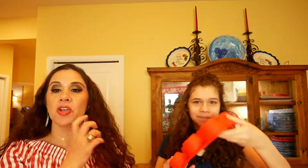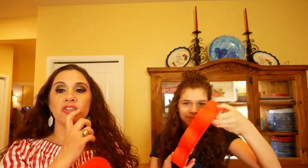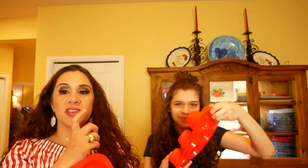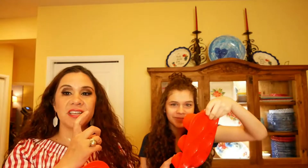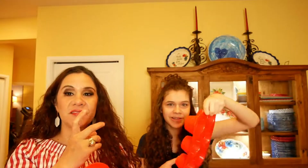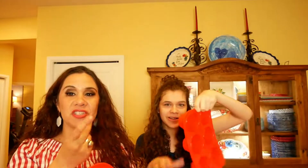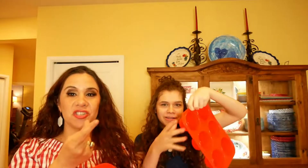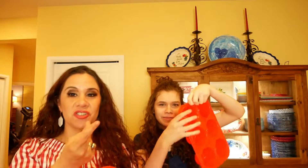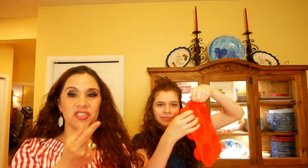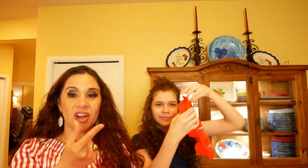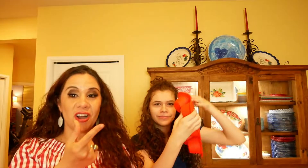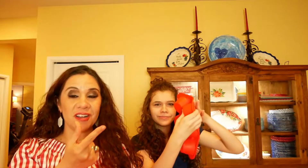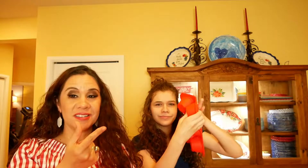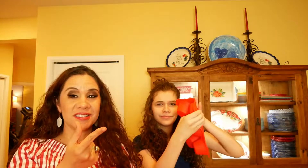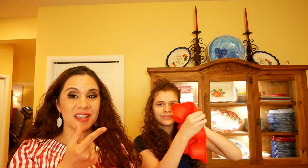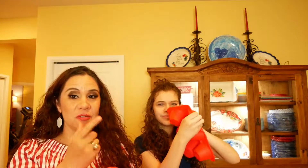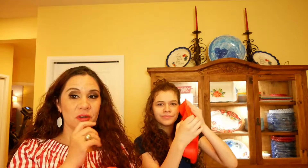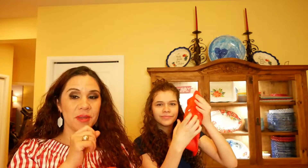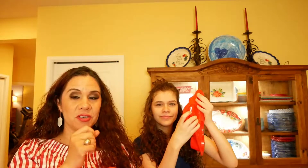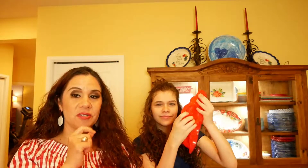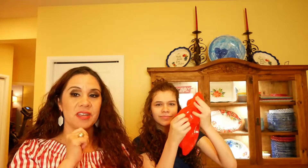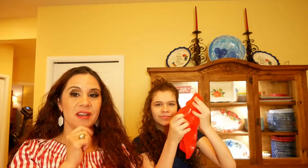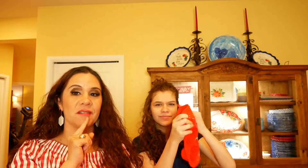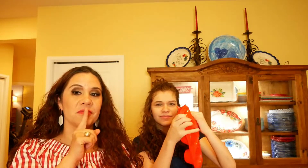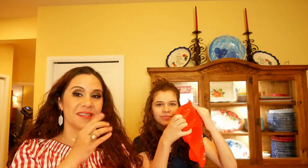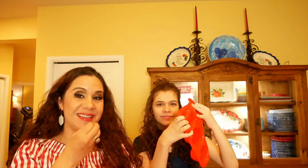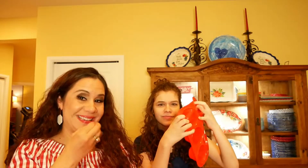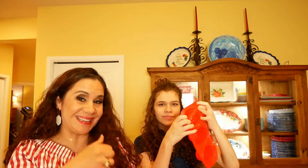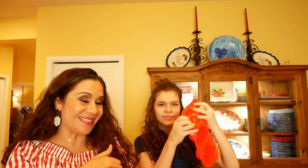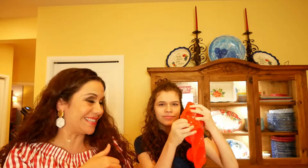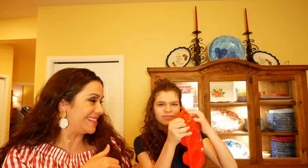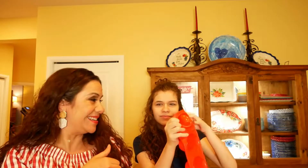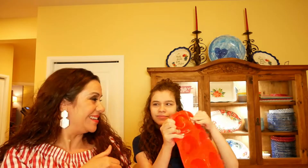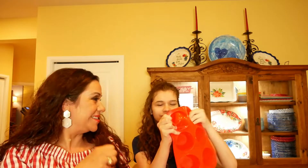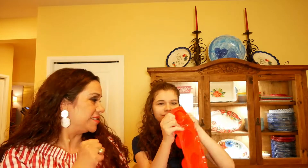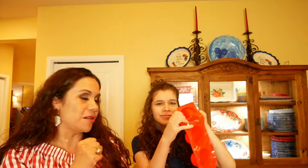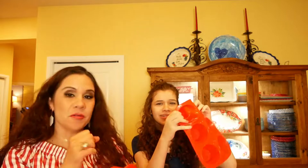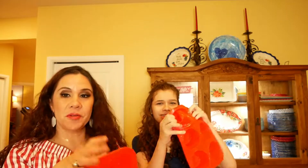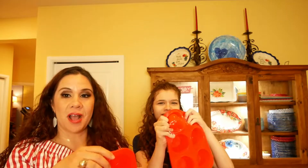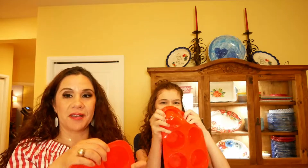you're going to give it to your dogs and you want to make sure they not really eat it so yeah these